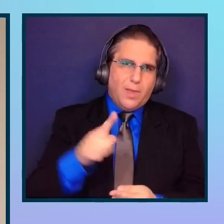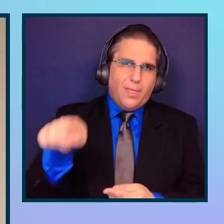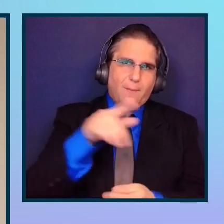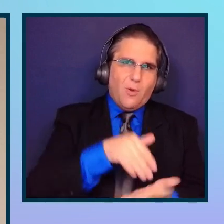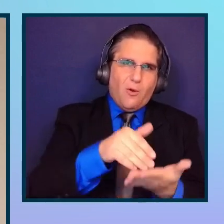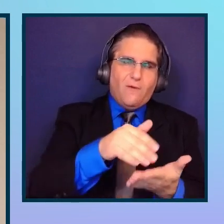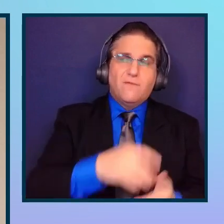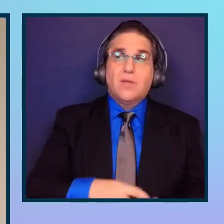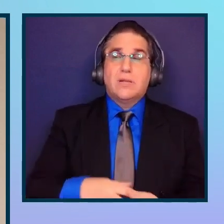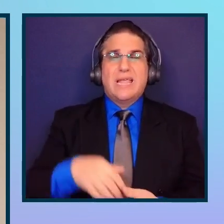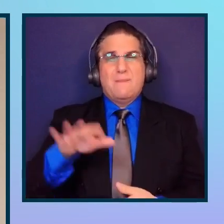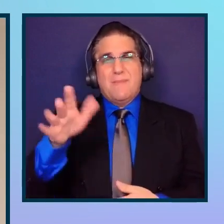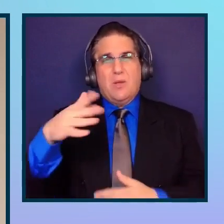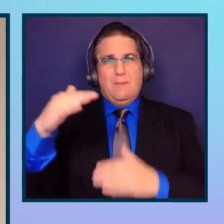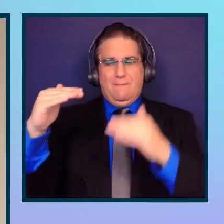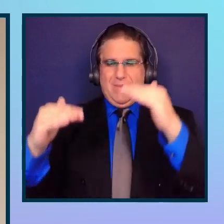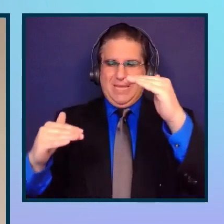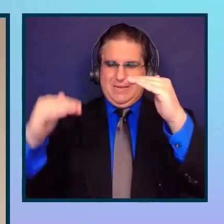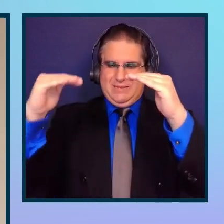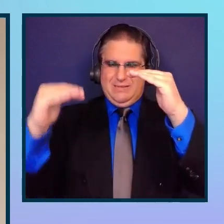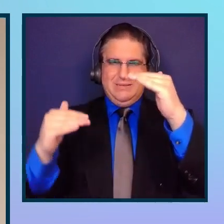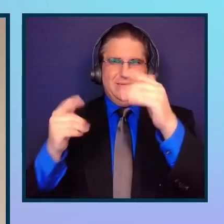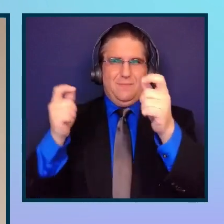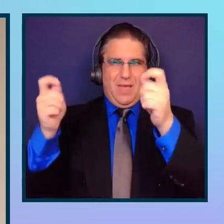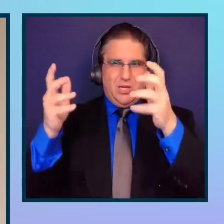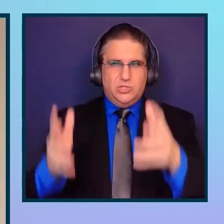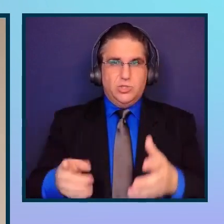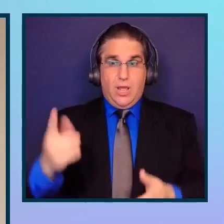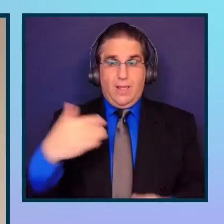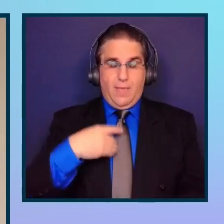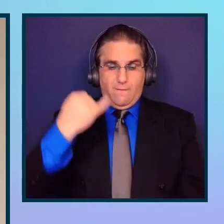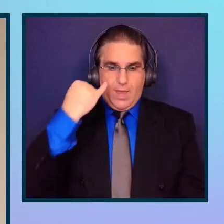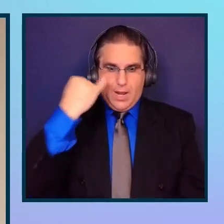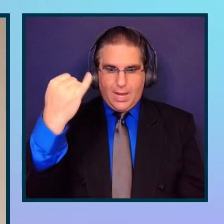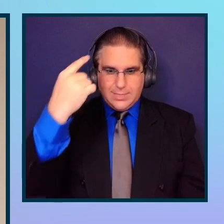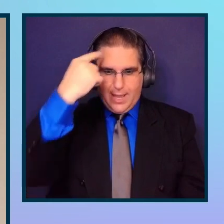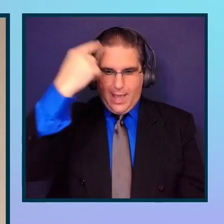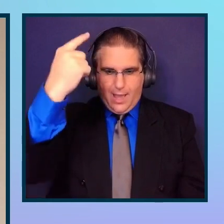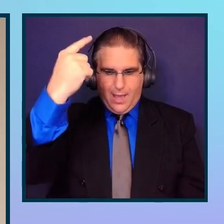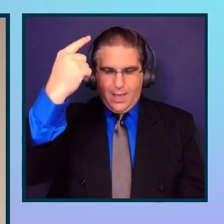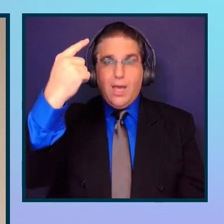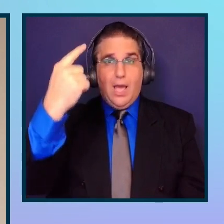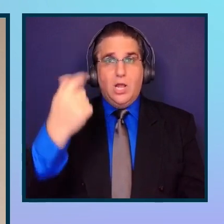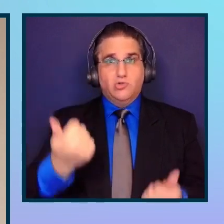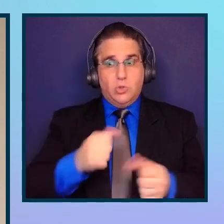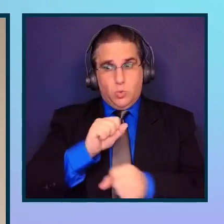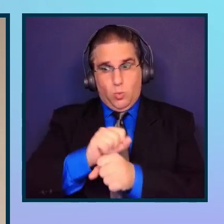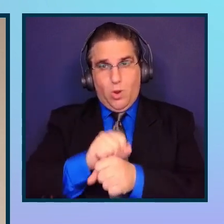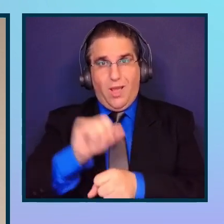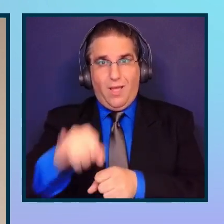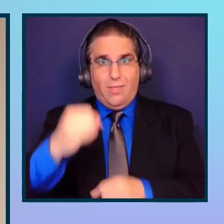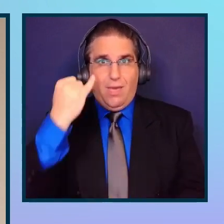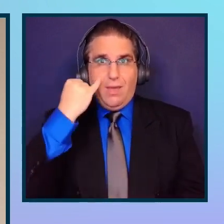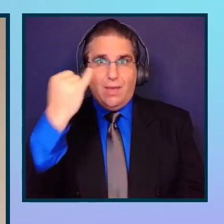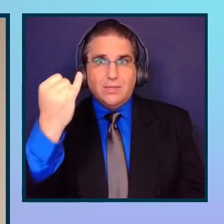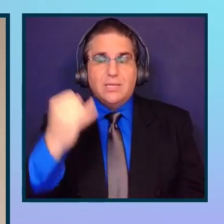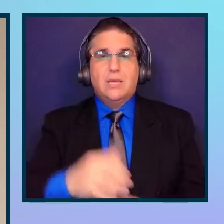and they will have an idea and they will start to pursue that idea, and they'll gain a little traction